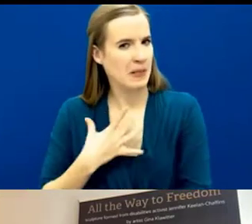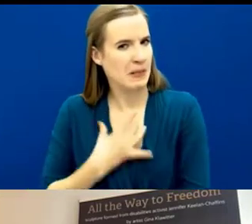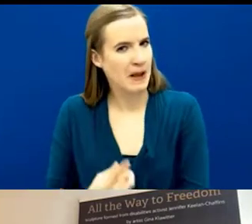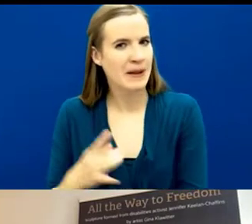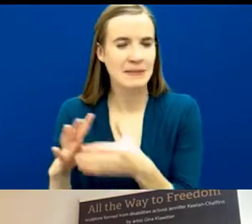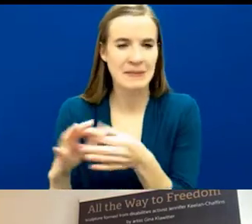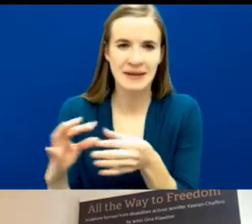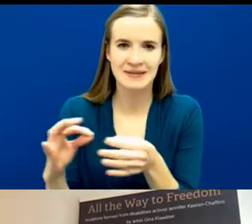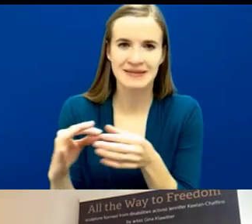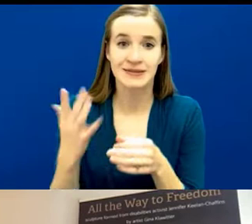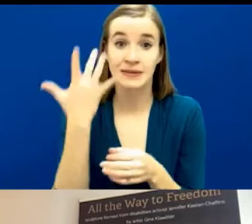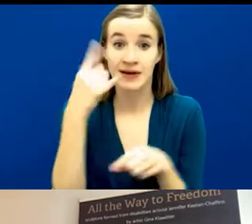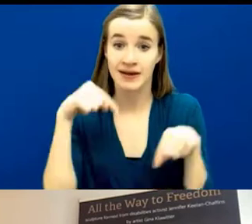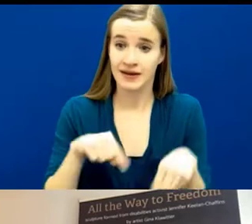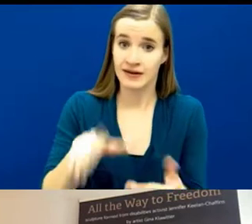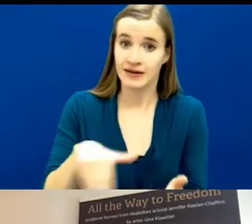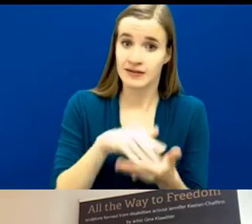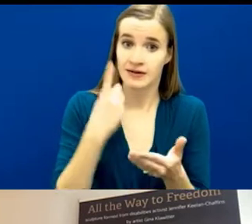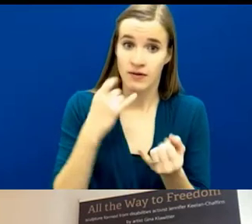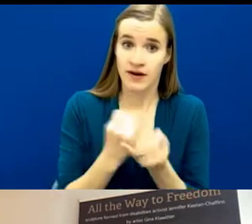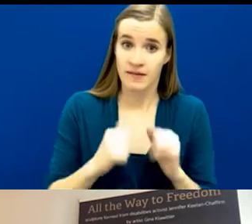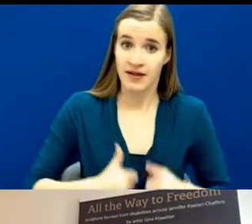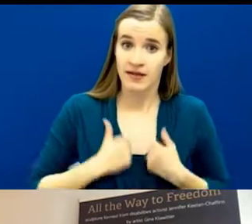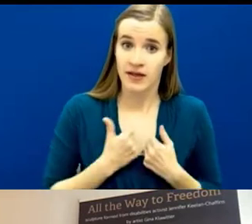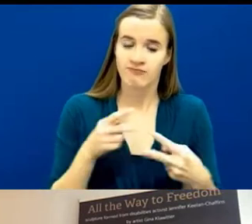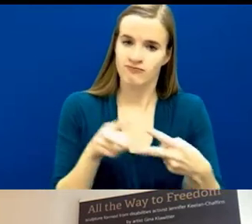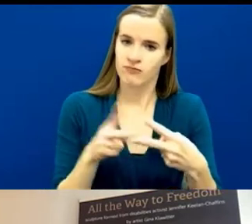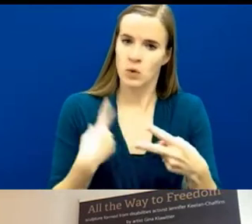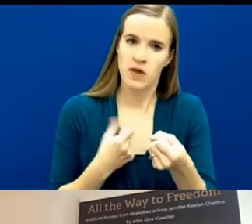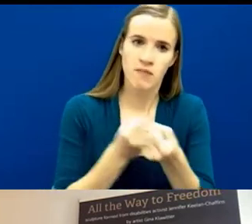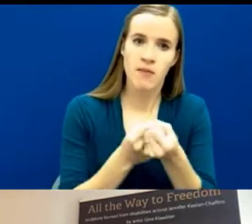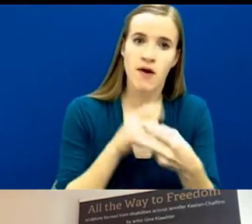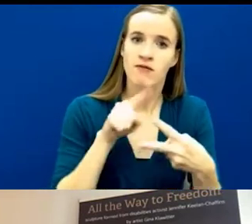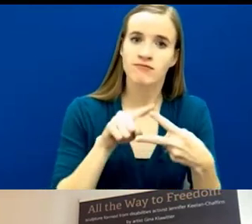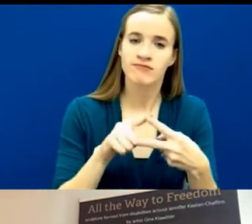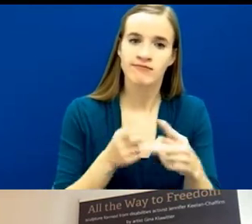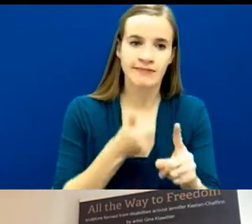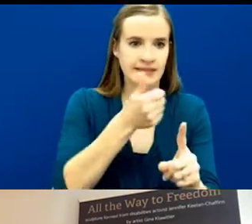Independent Living, is to promote self advocacy and to promote systems